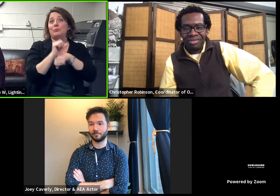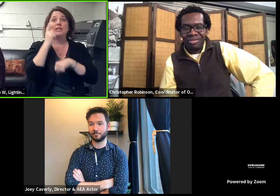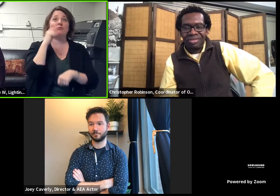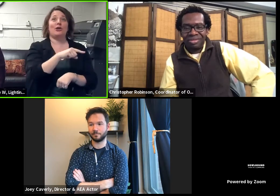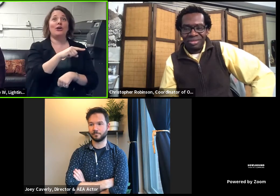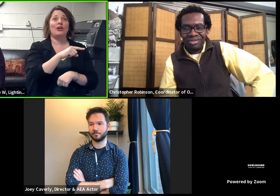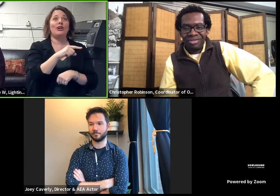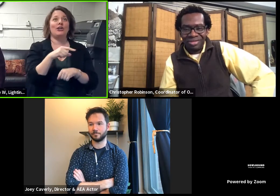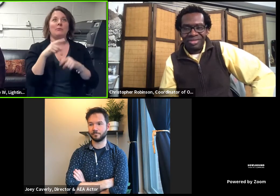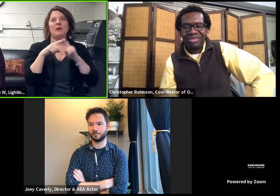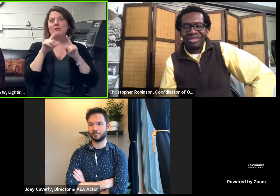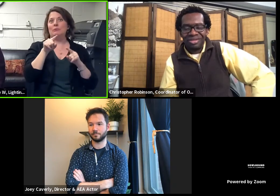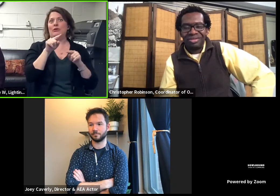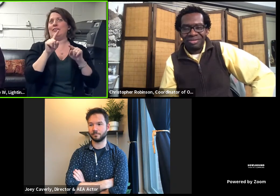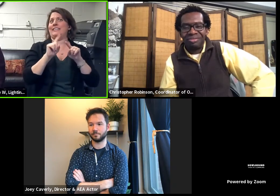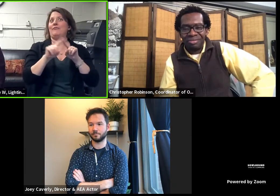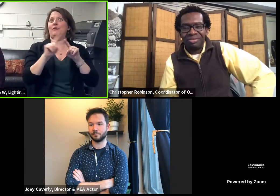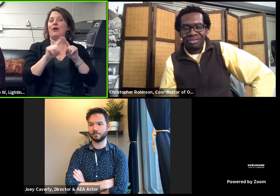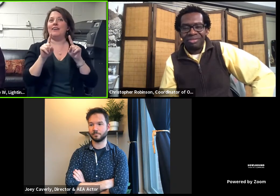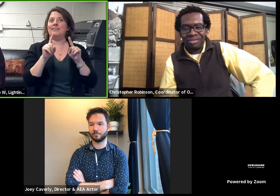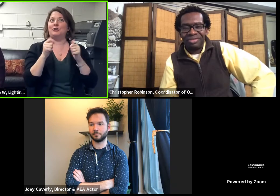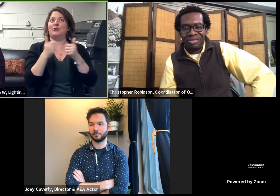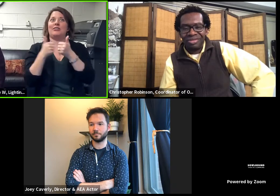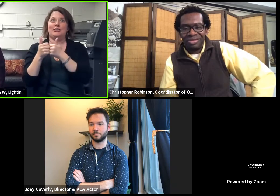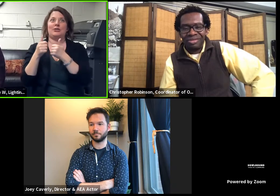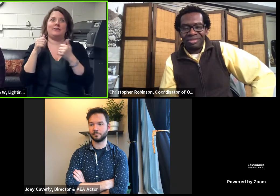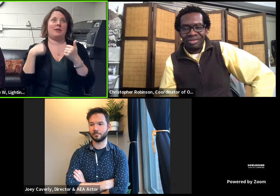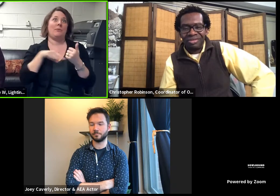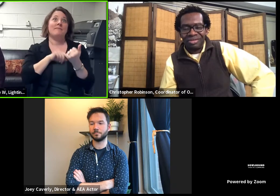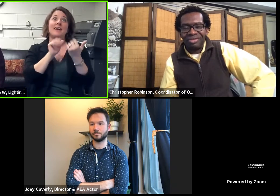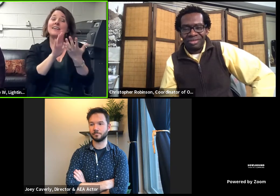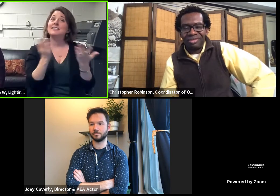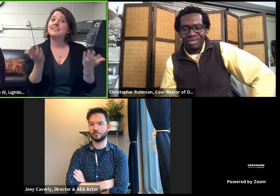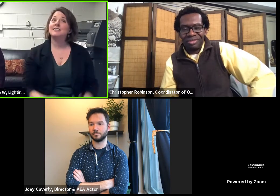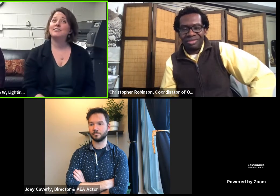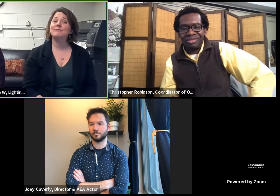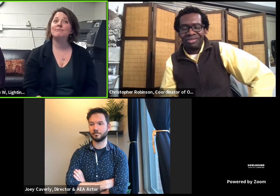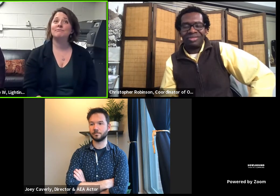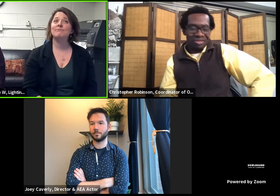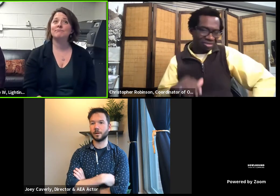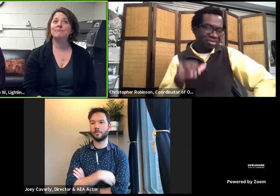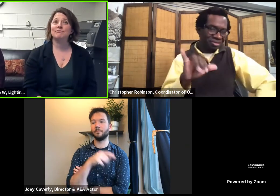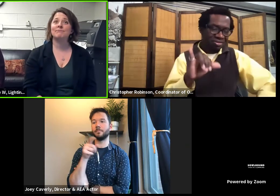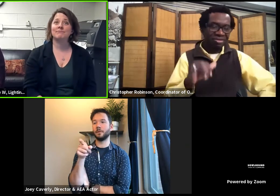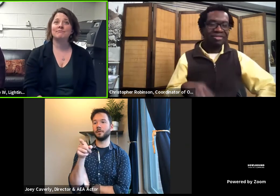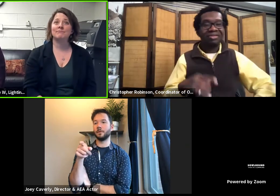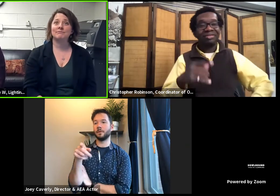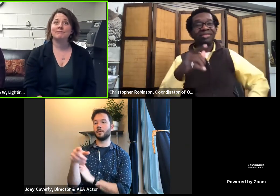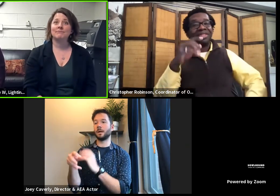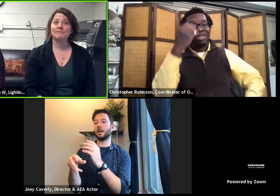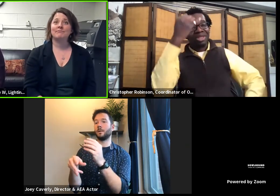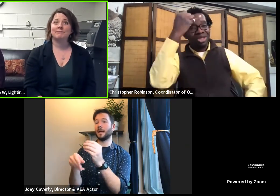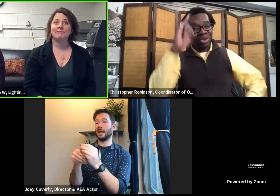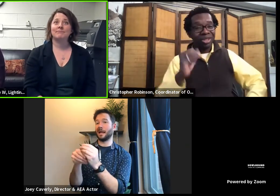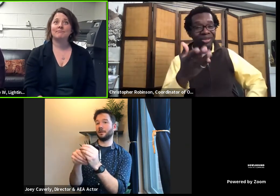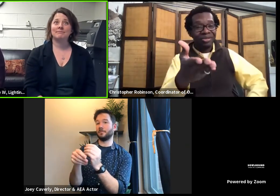You know, so that worked for them, that person I worked with there, but it was still a challenge that we all continue to face.